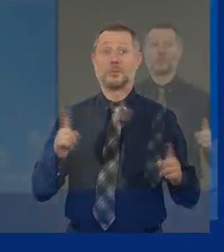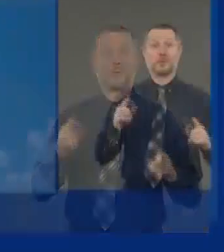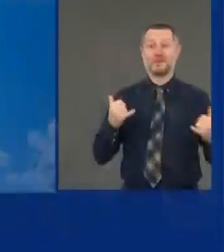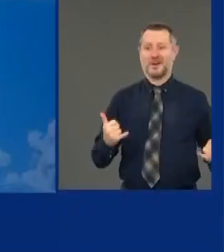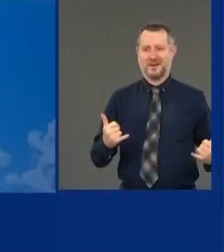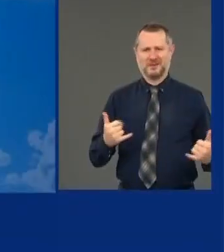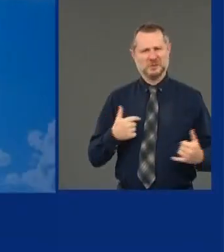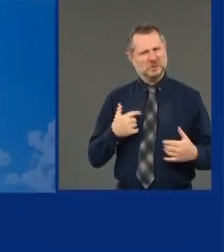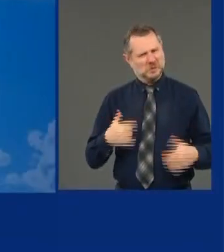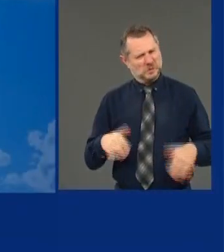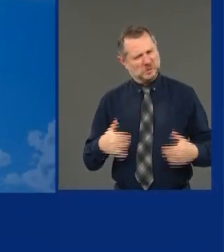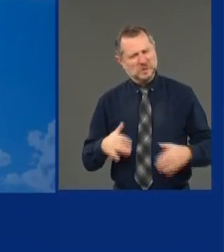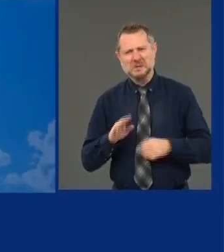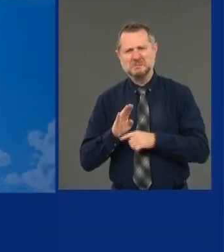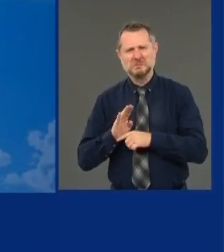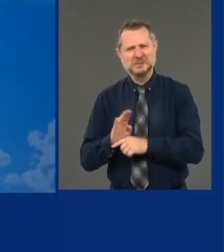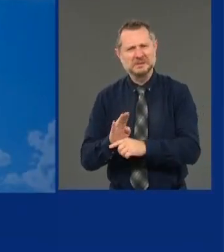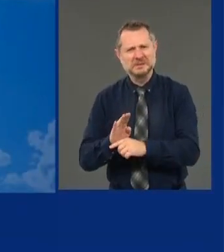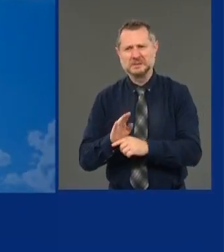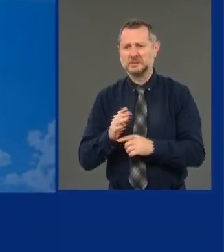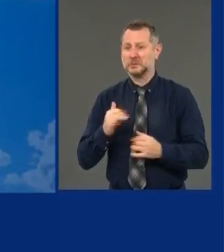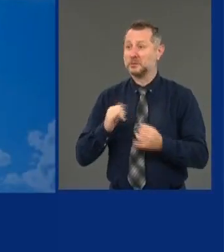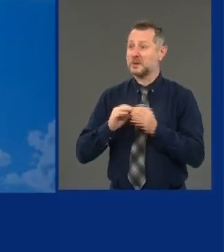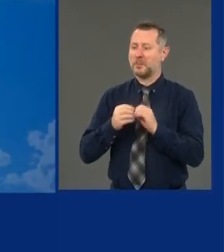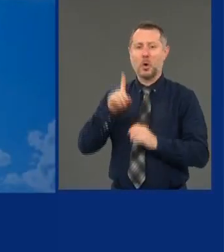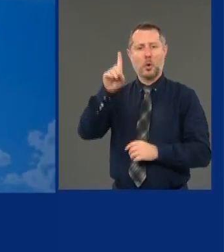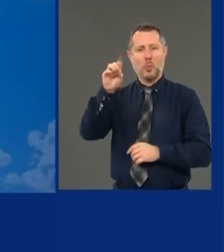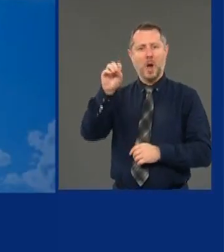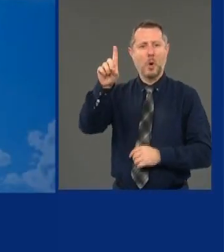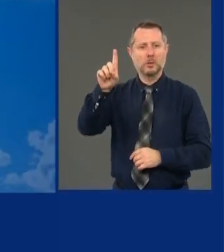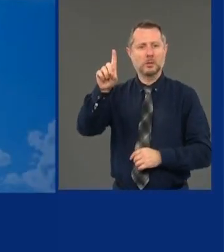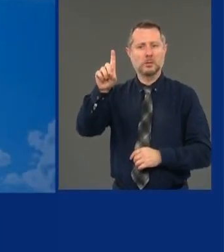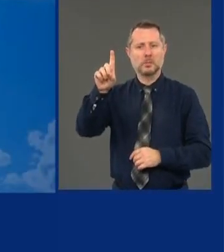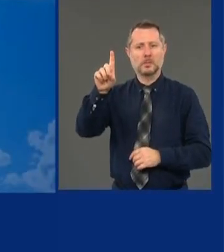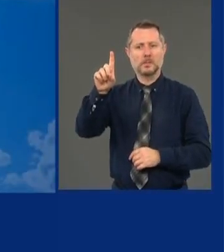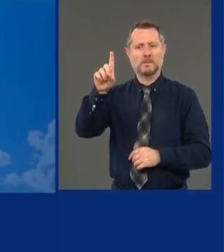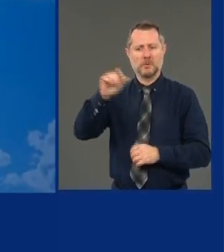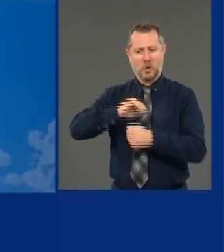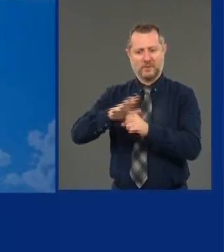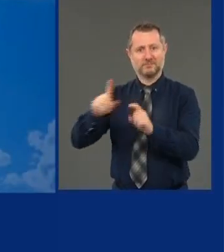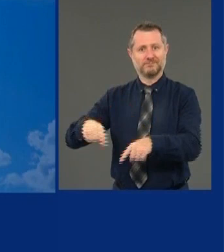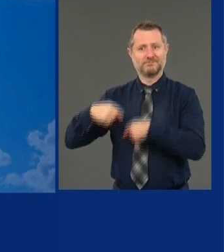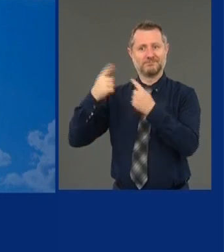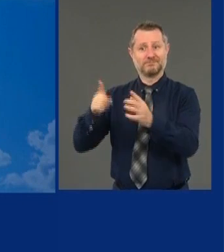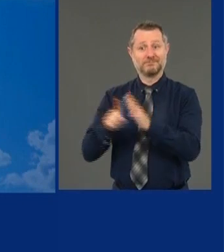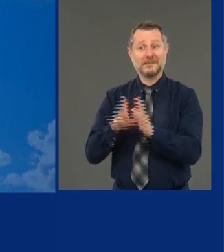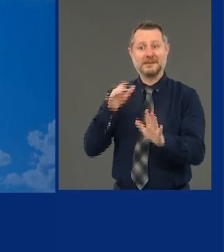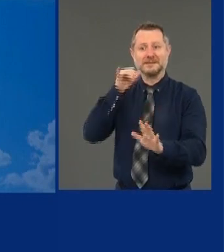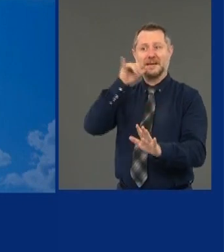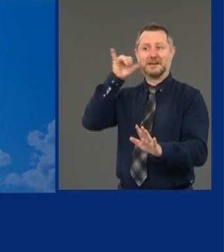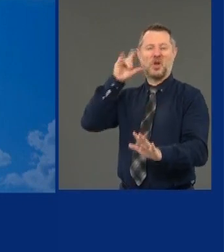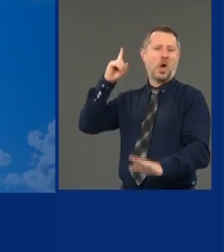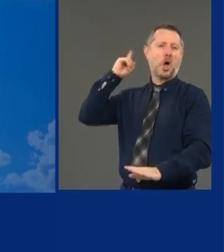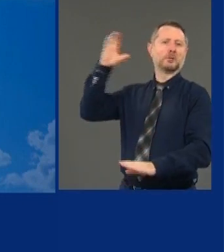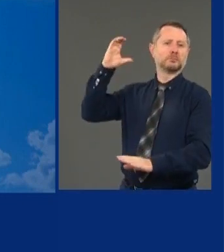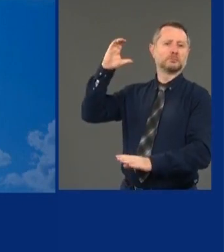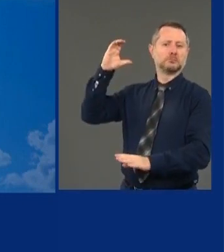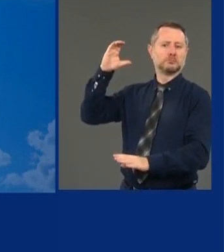DIFFICULT CIRCUMSTANCES. AND -- ANOTHER BUSY DAY.